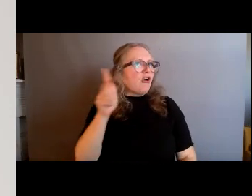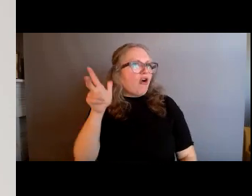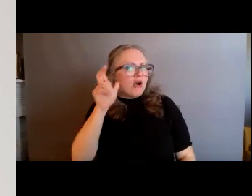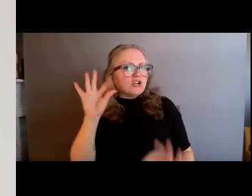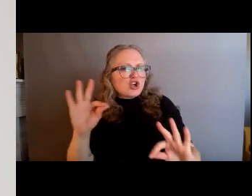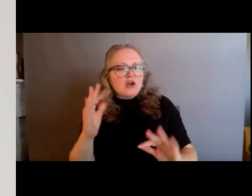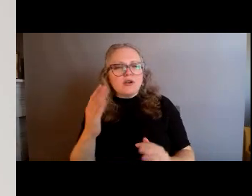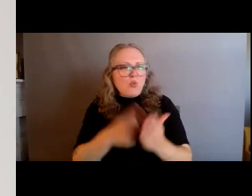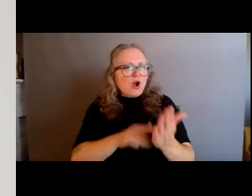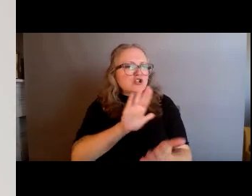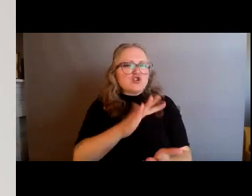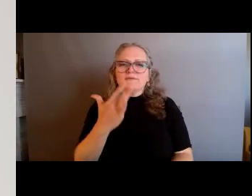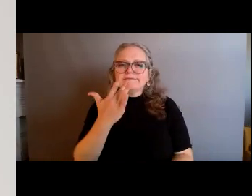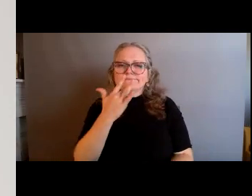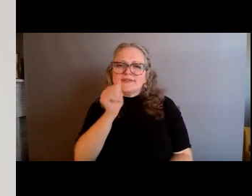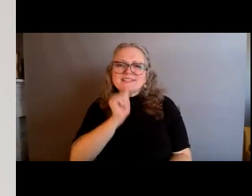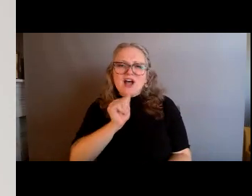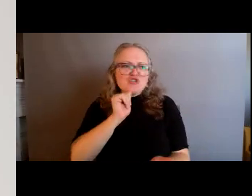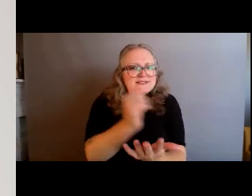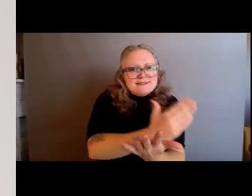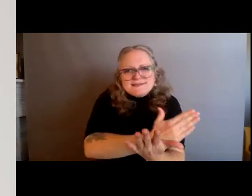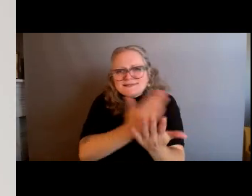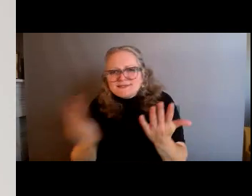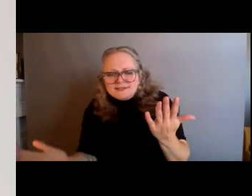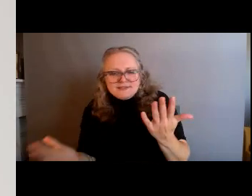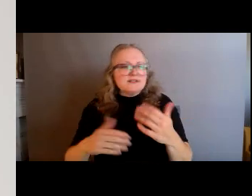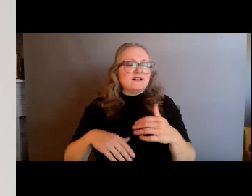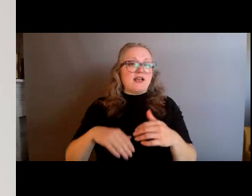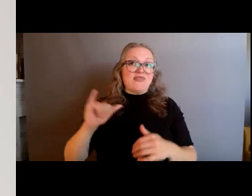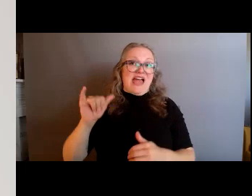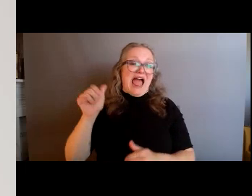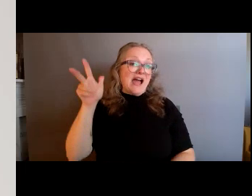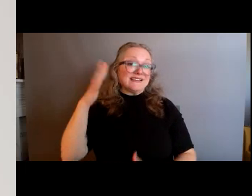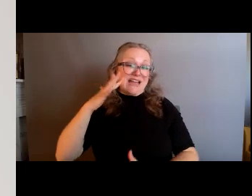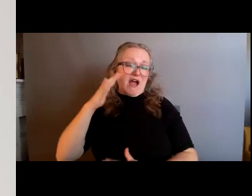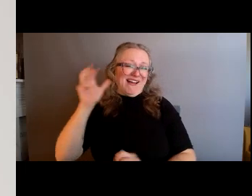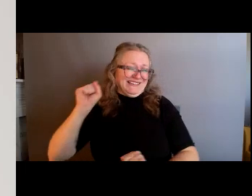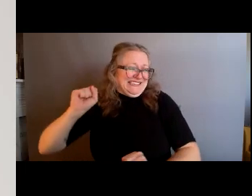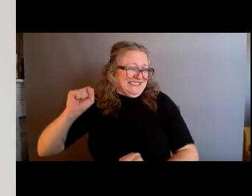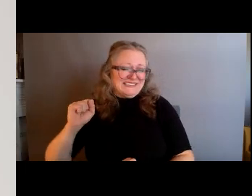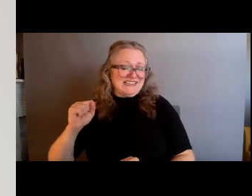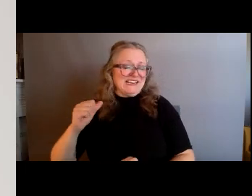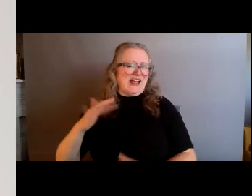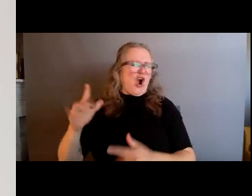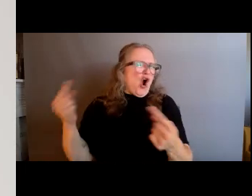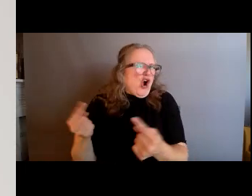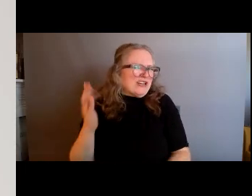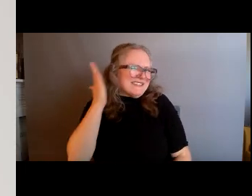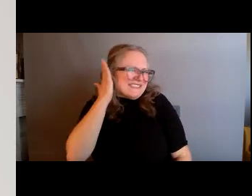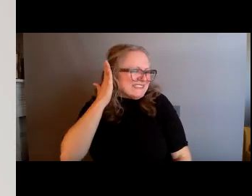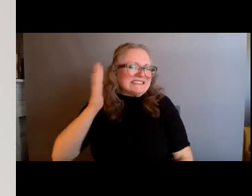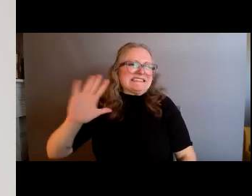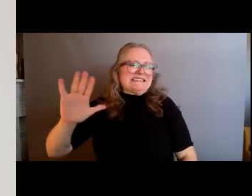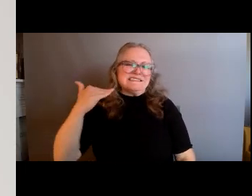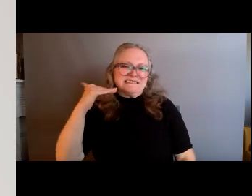Loudness is how loud they can stand the sound before it. Actually, you know, makes them kind of crazy and says turn it down, turn it down. It's too loud and we're going to